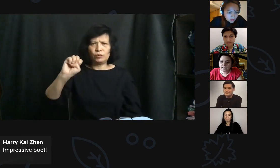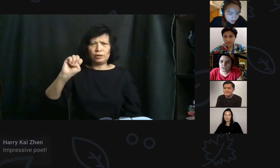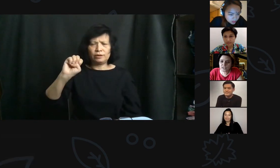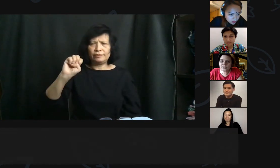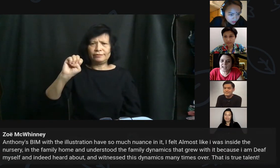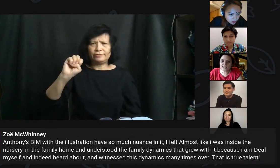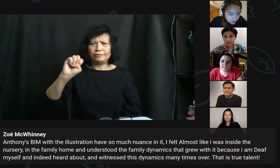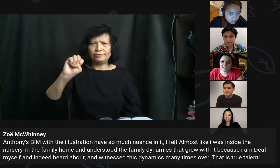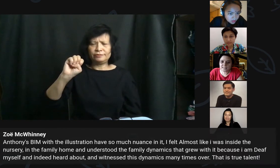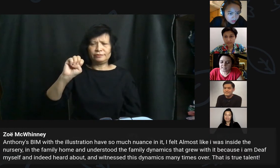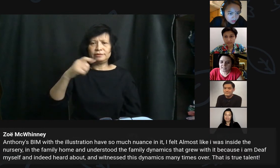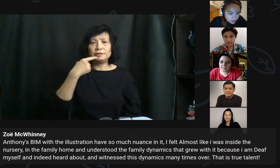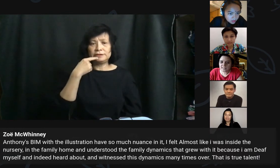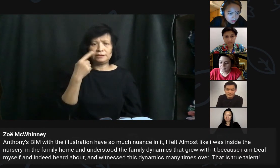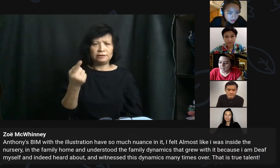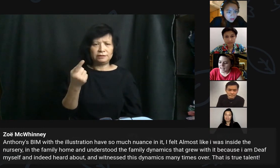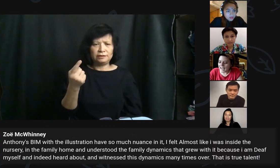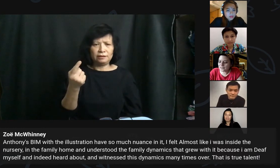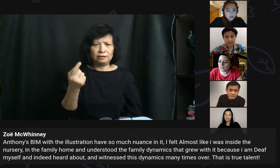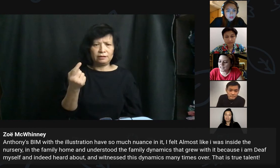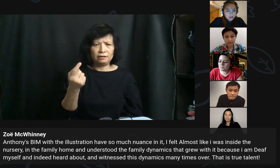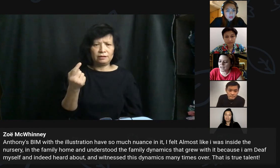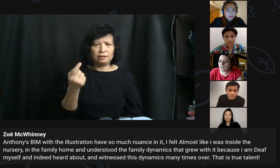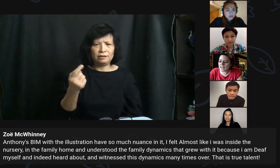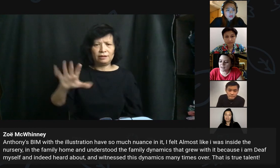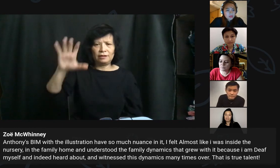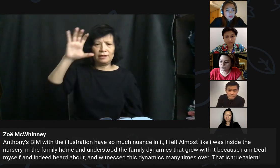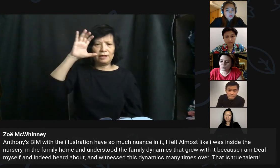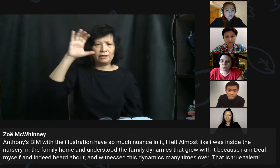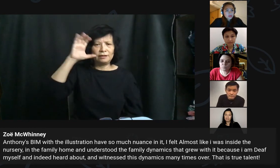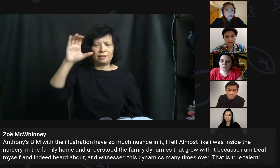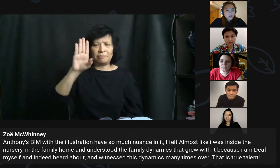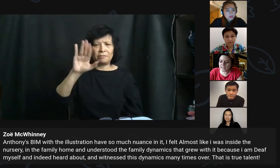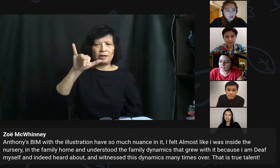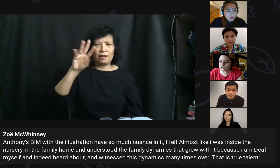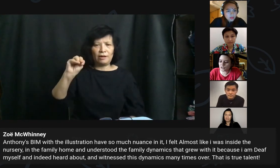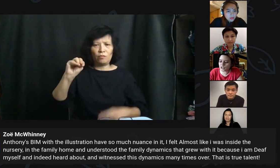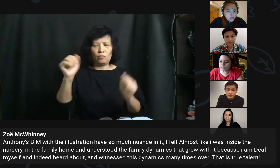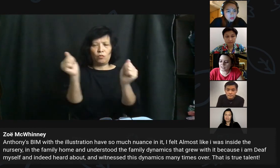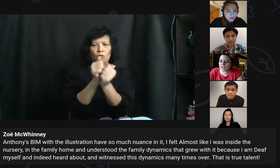She said Anthony’s BIM with the illustrations